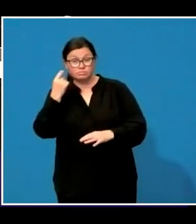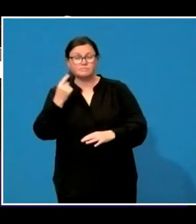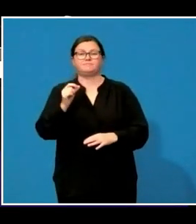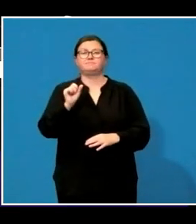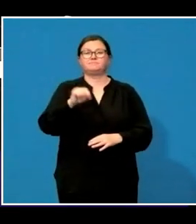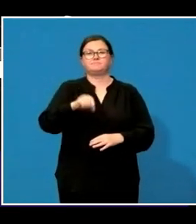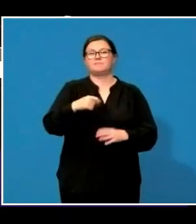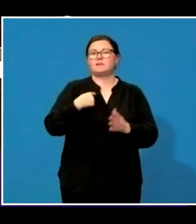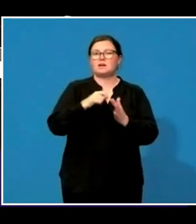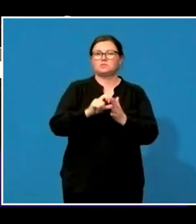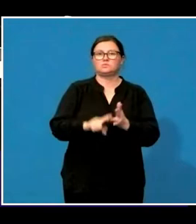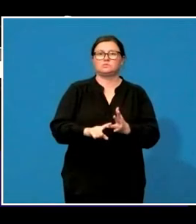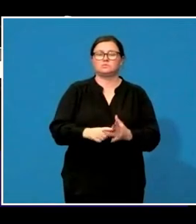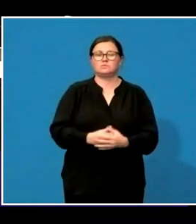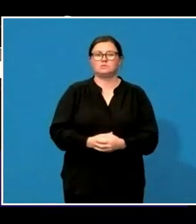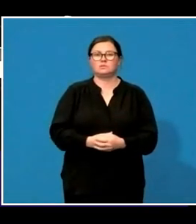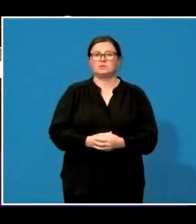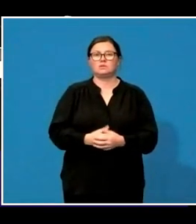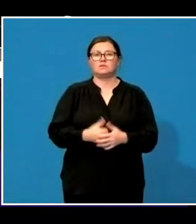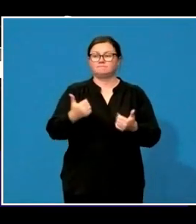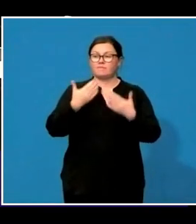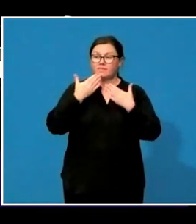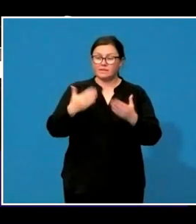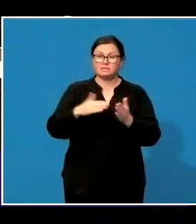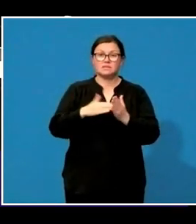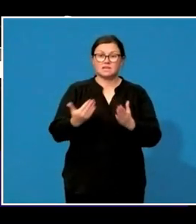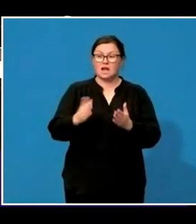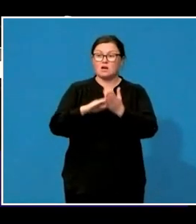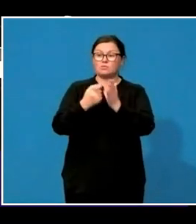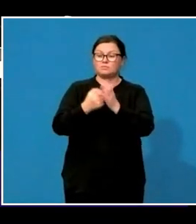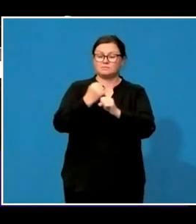Thank you very much. Now I will ask Mr Griffin to ask you some questions.